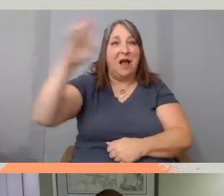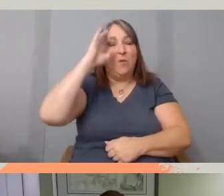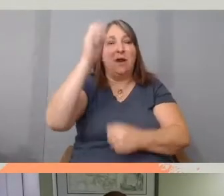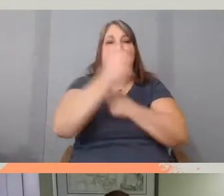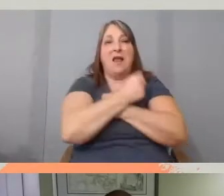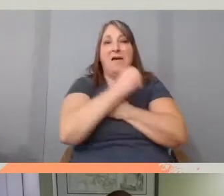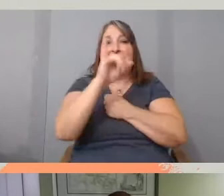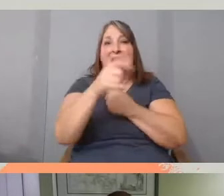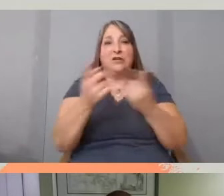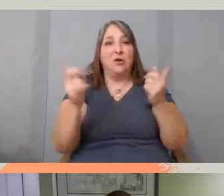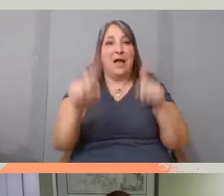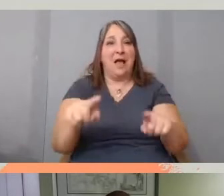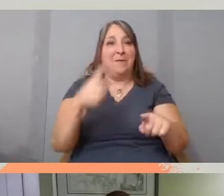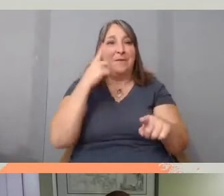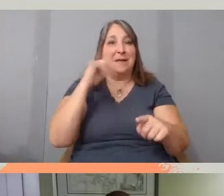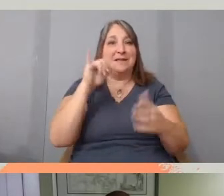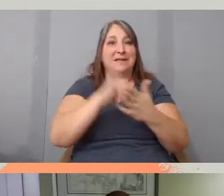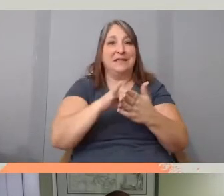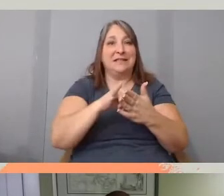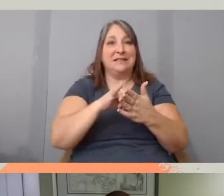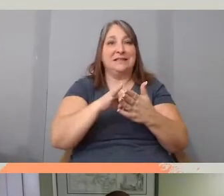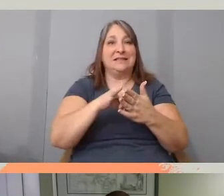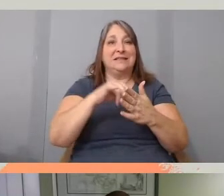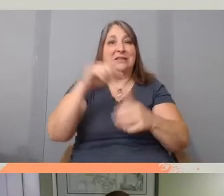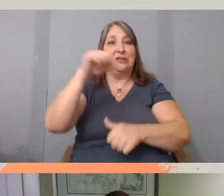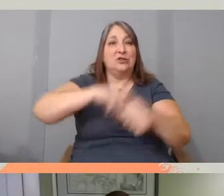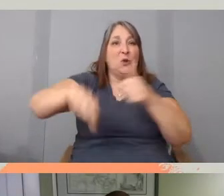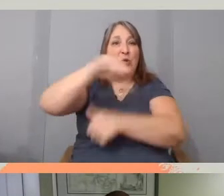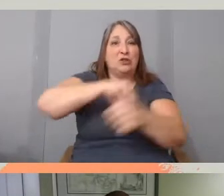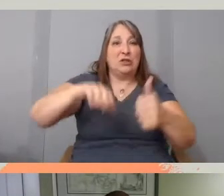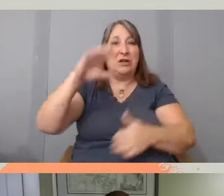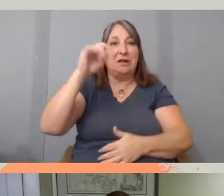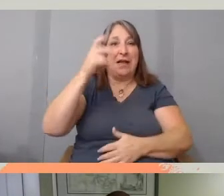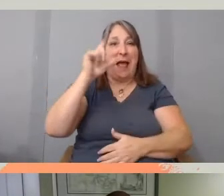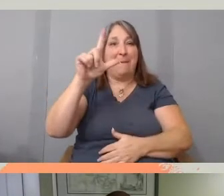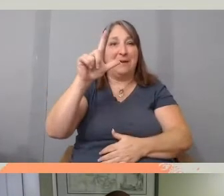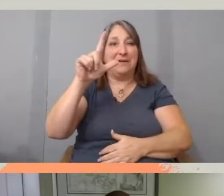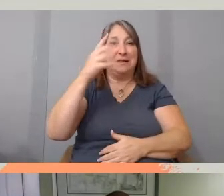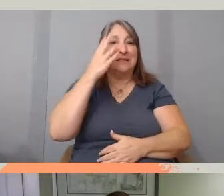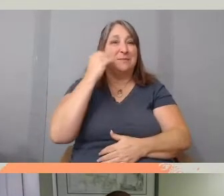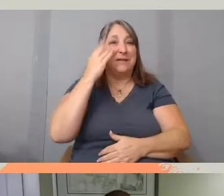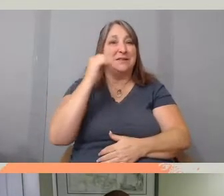these social capital experiences isn't really helping our film maker career.